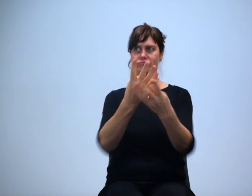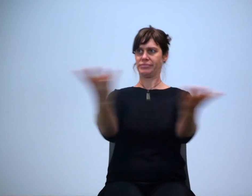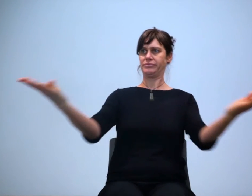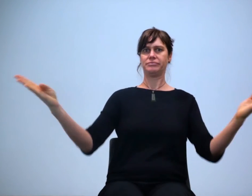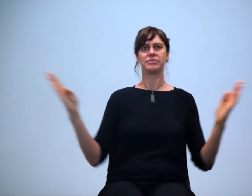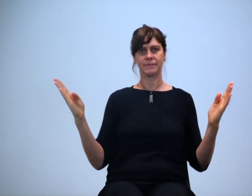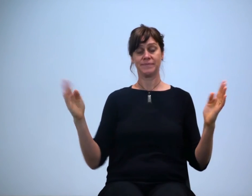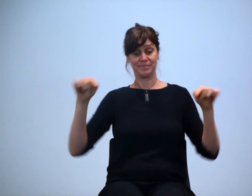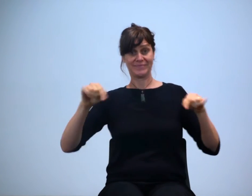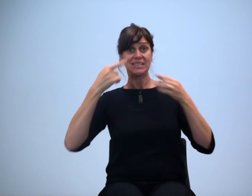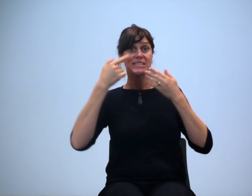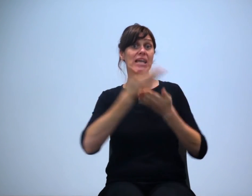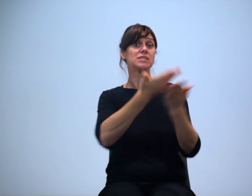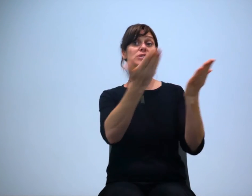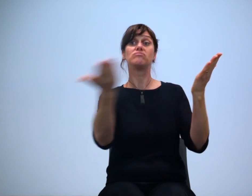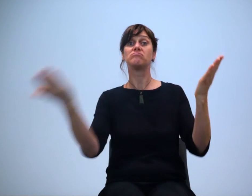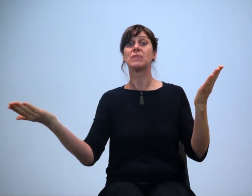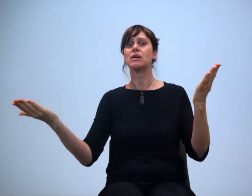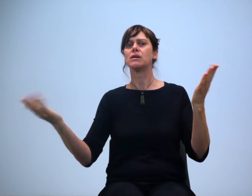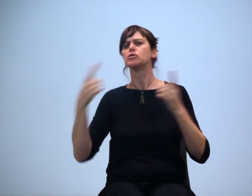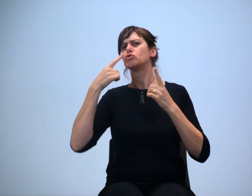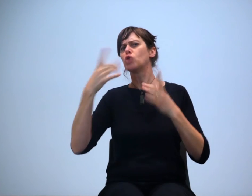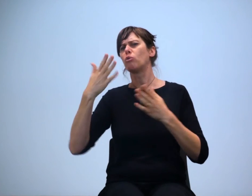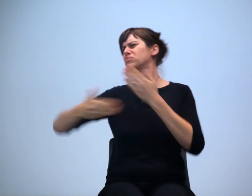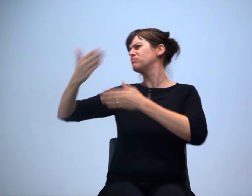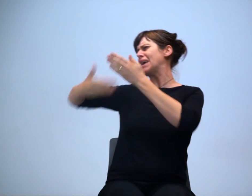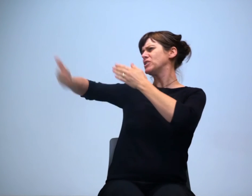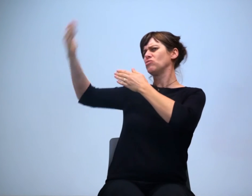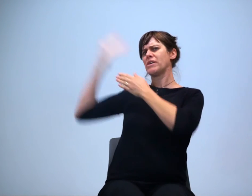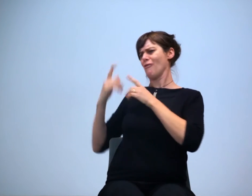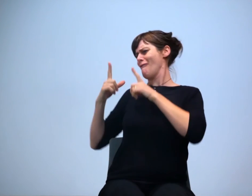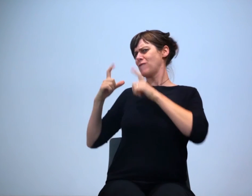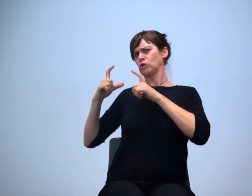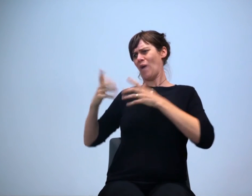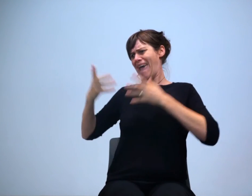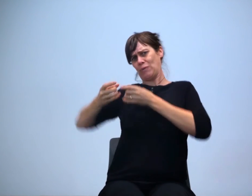This exhibition surveys the history of photographs made,